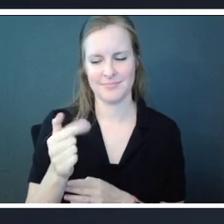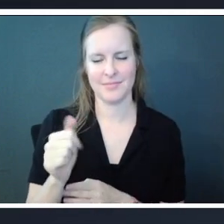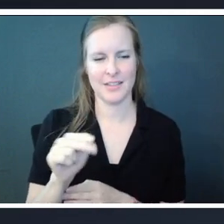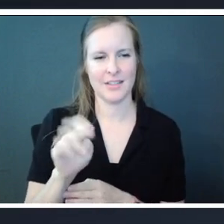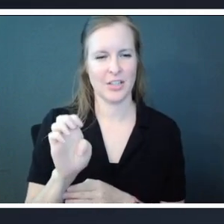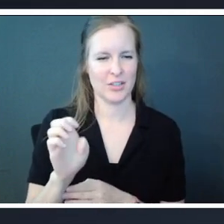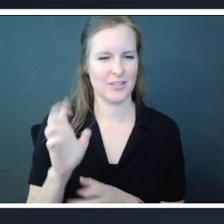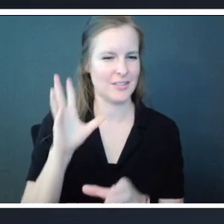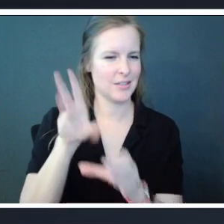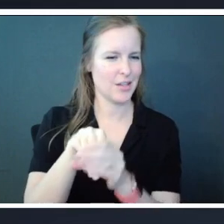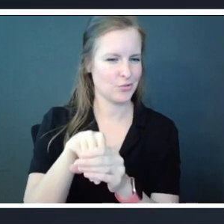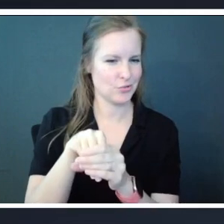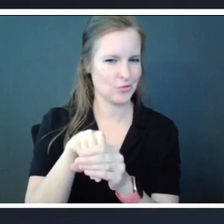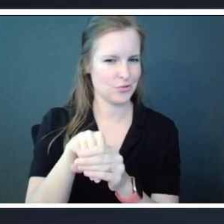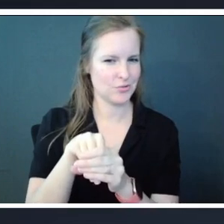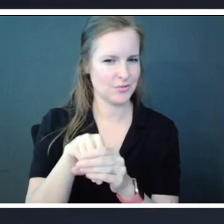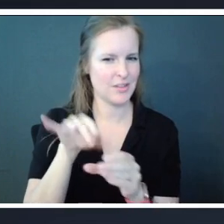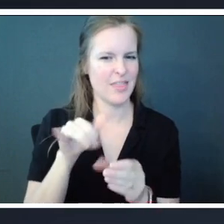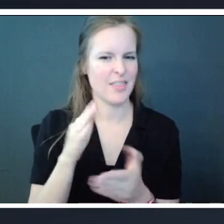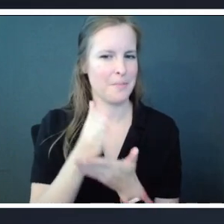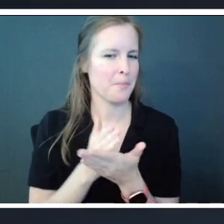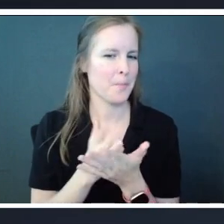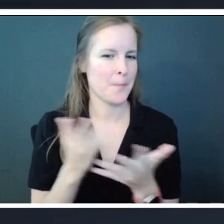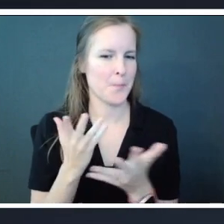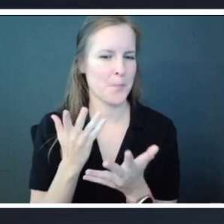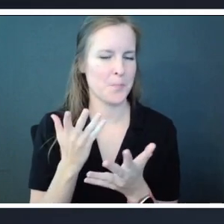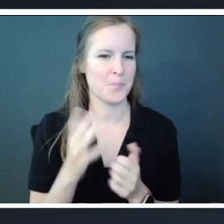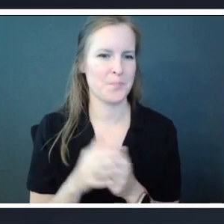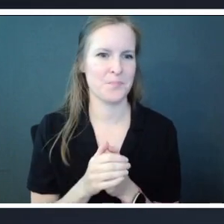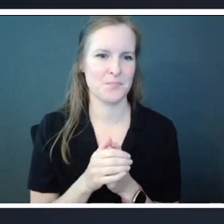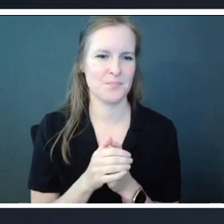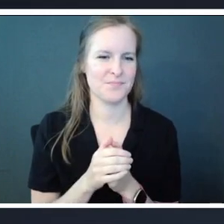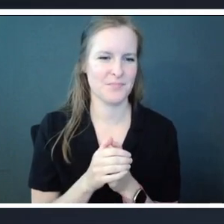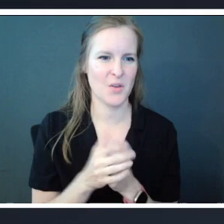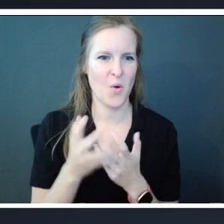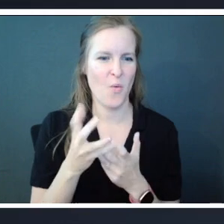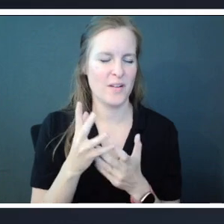inspiration engagement. So, this is where we really connect global to local and build